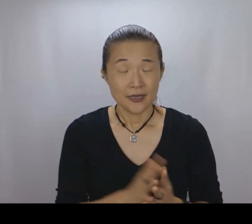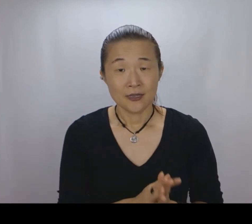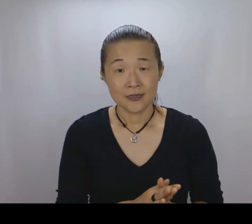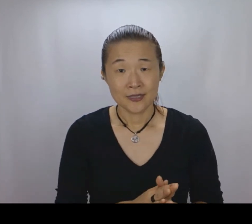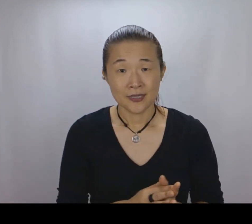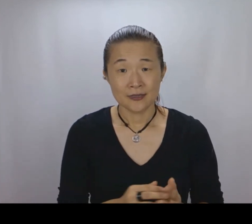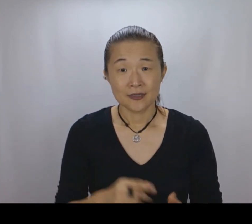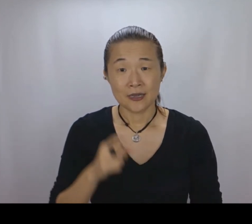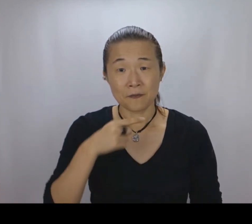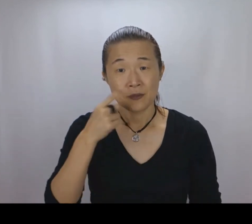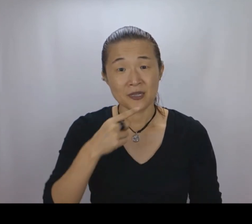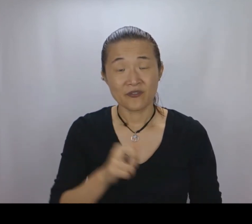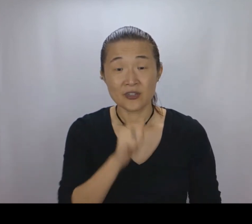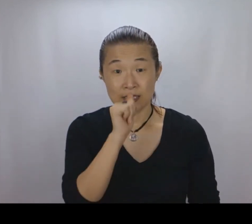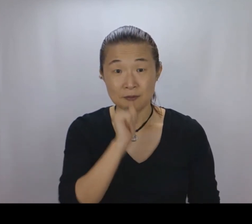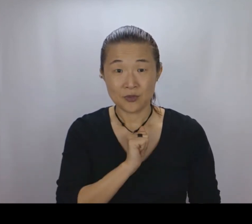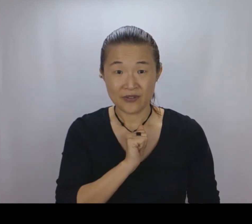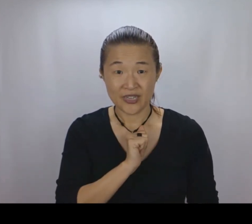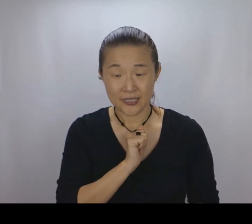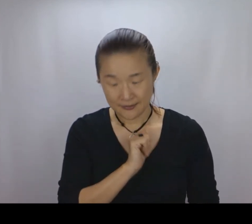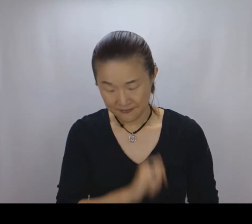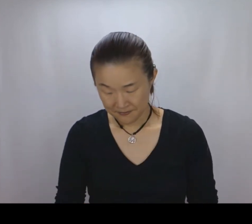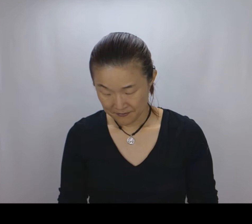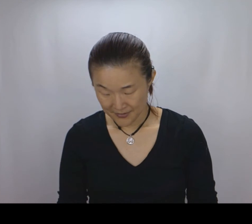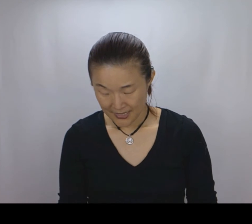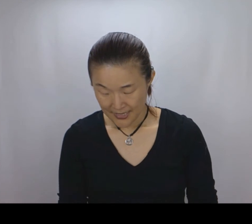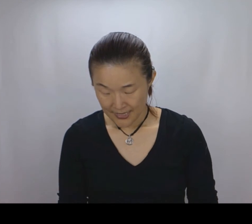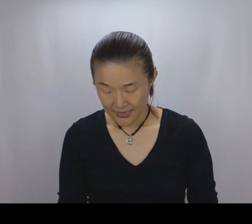And so you have public versus private.